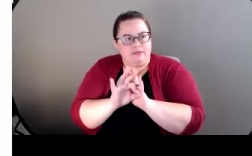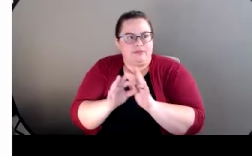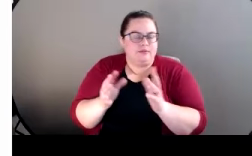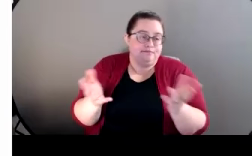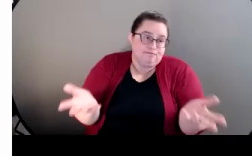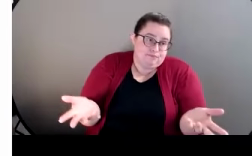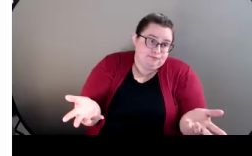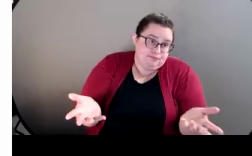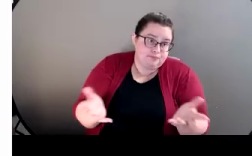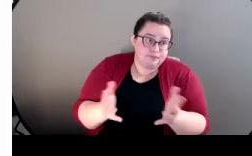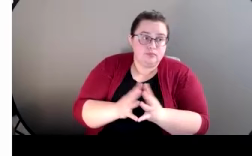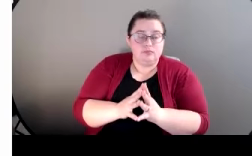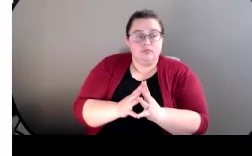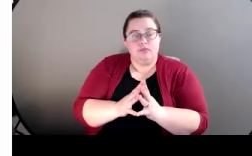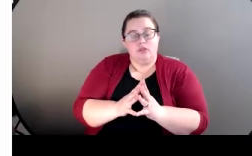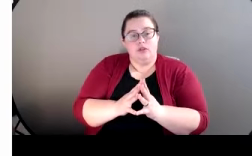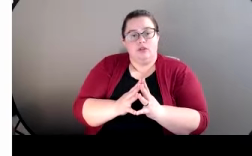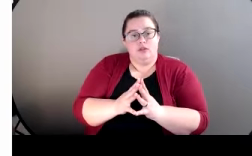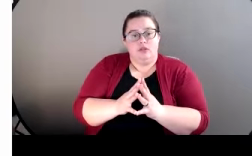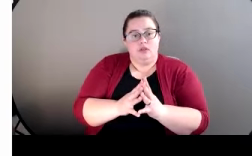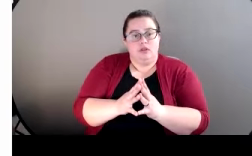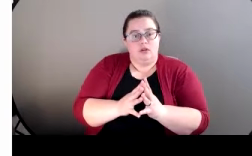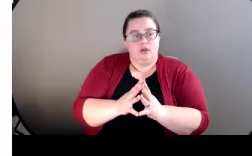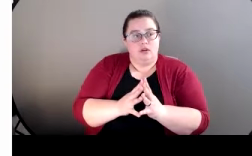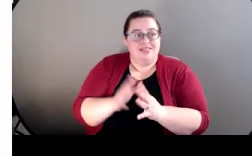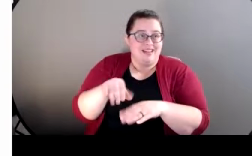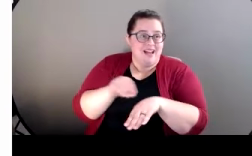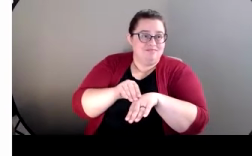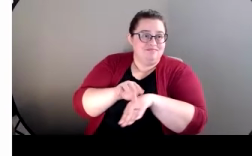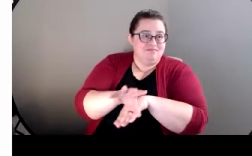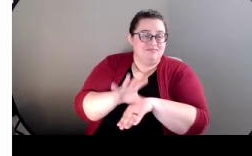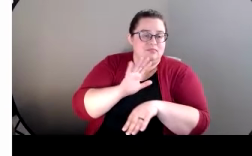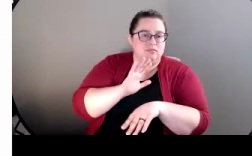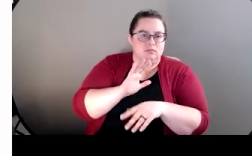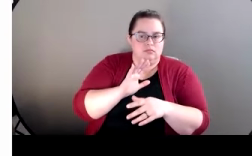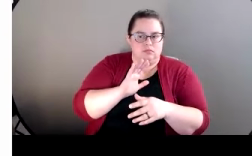And, you know, this really does affect our more impacted, groups,